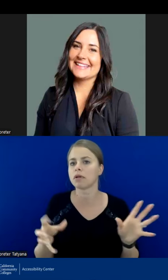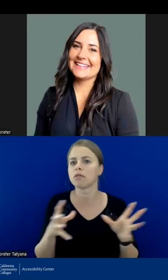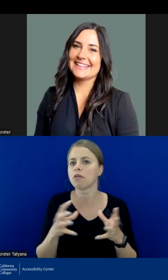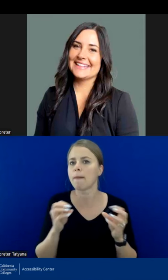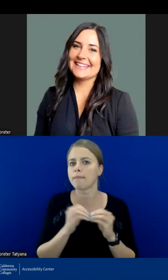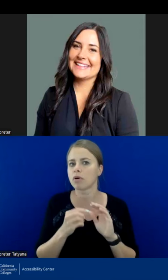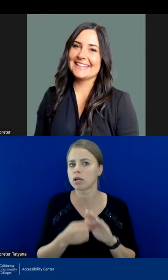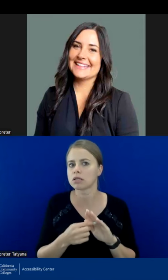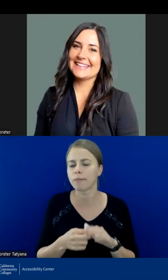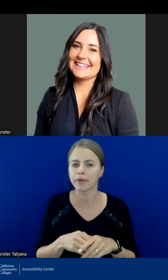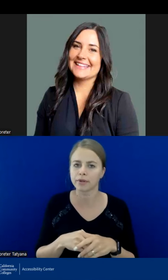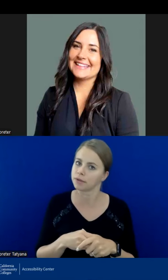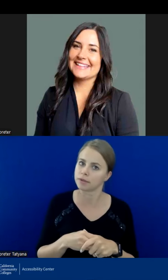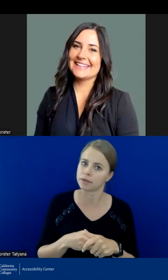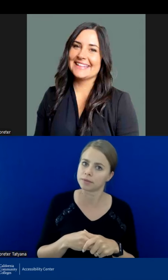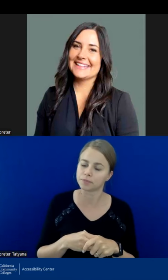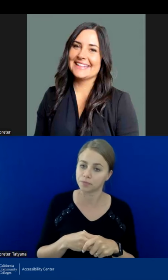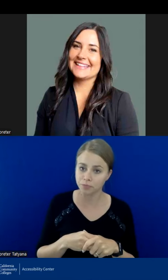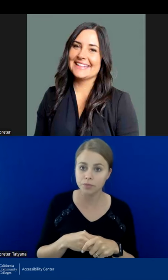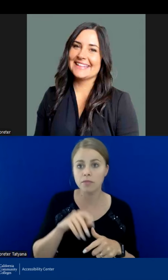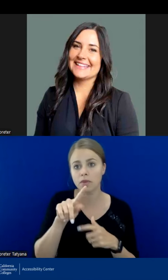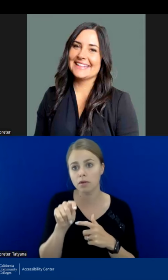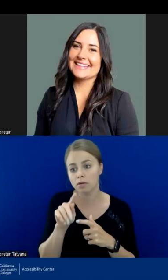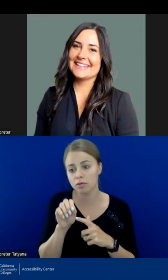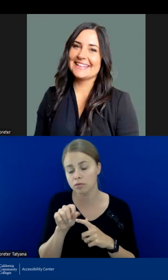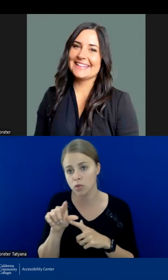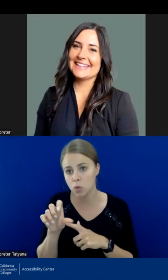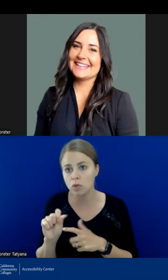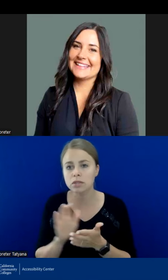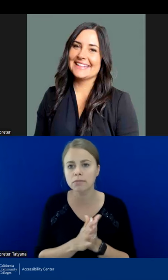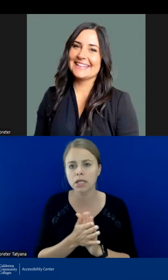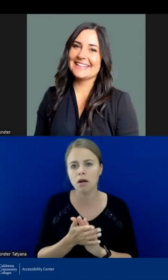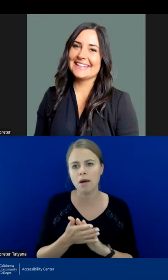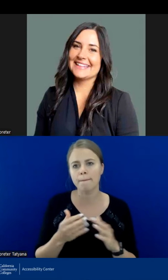then tools they become much more helpful.